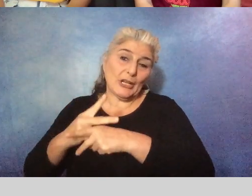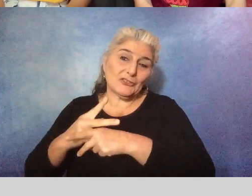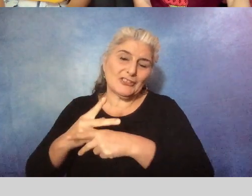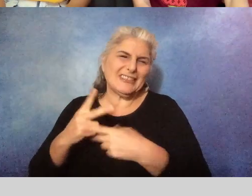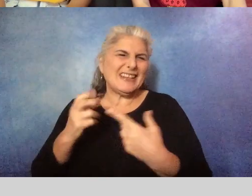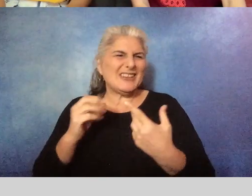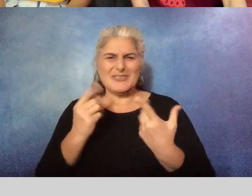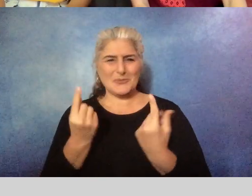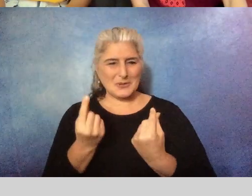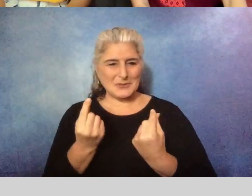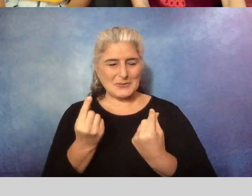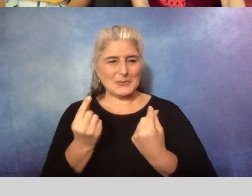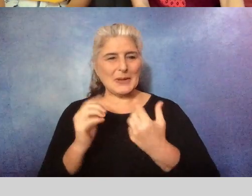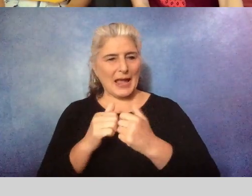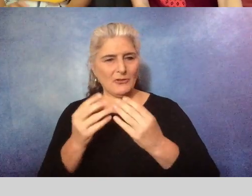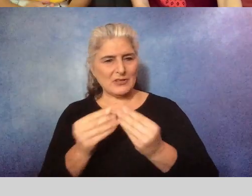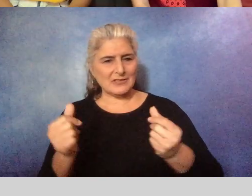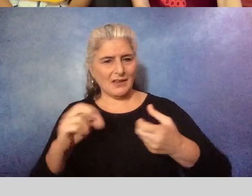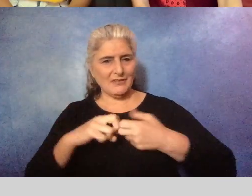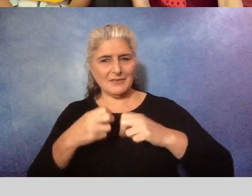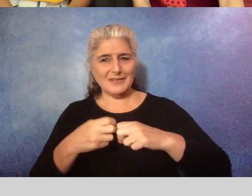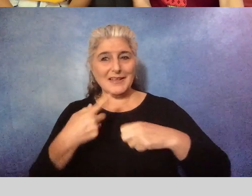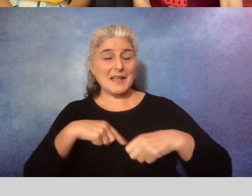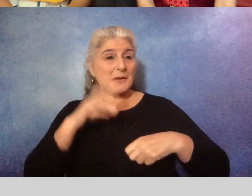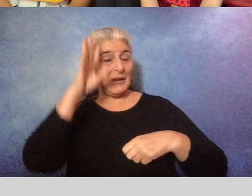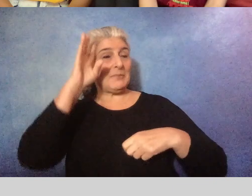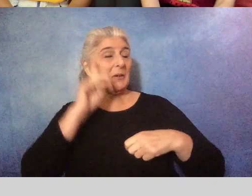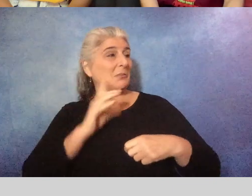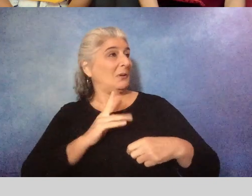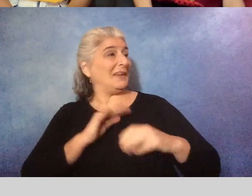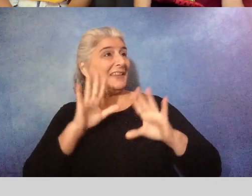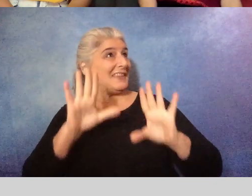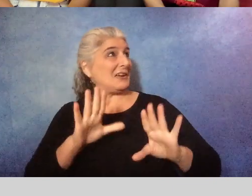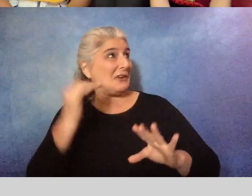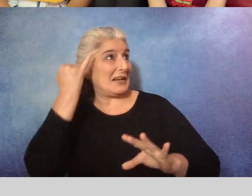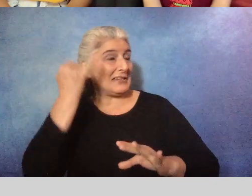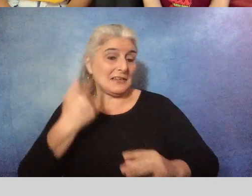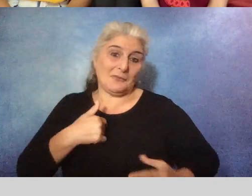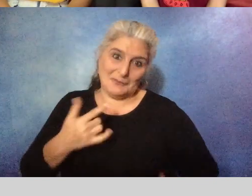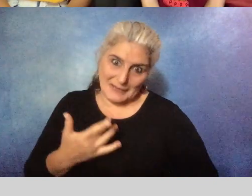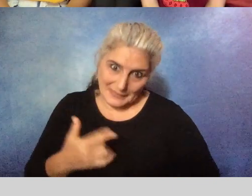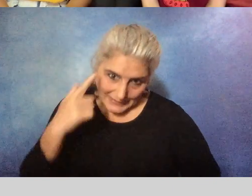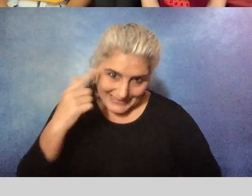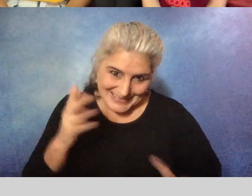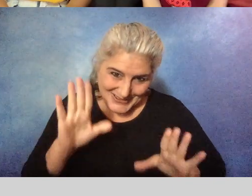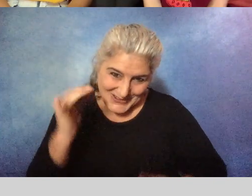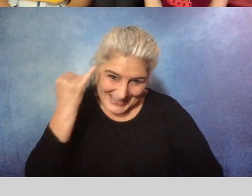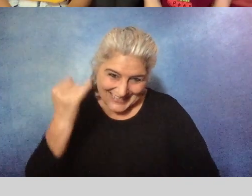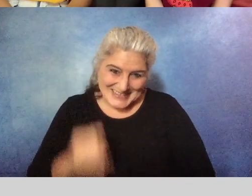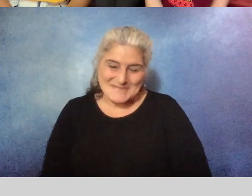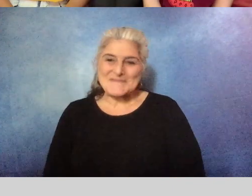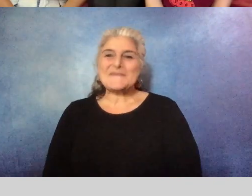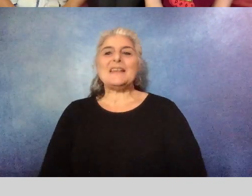[Dani] So We've came up with a very clever thing again. And the thing was just a checklist